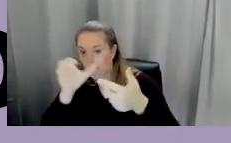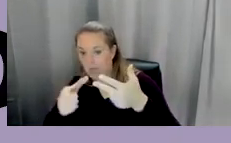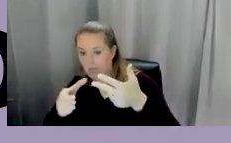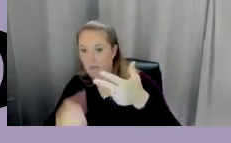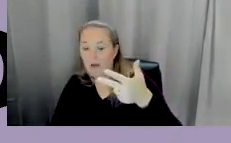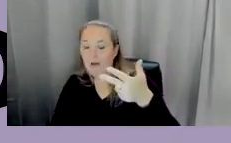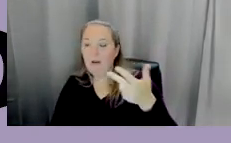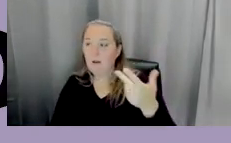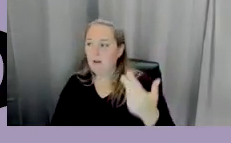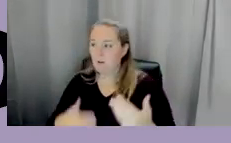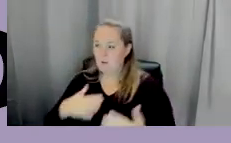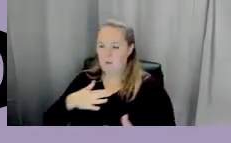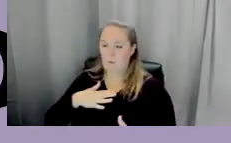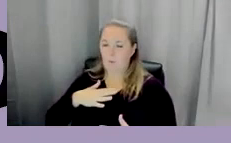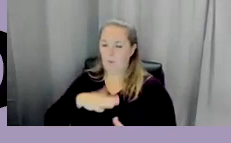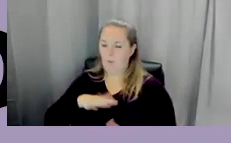OR MEDIA NUMBER THAT THIS RFP IS LOOKING TO ASSESS FOR ANY